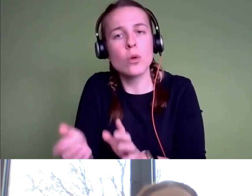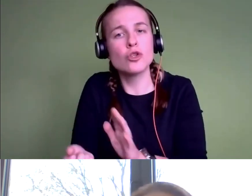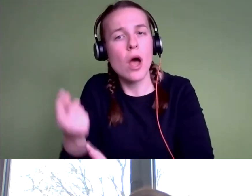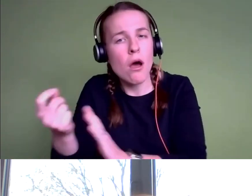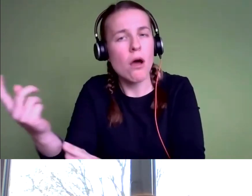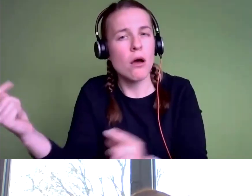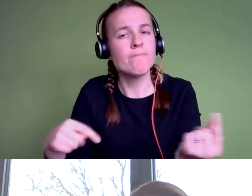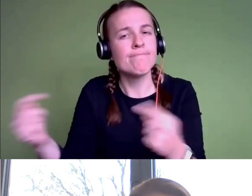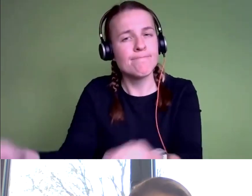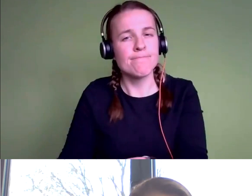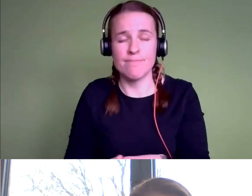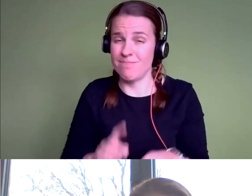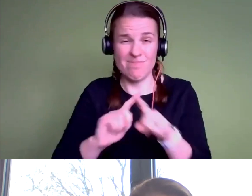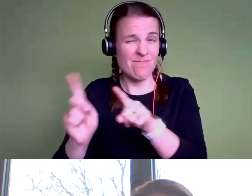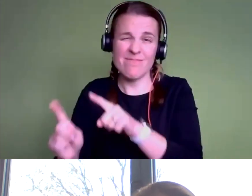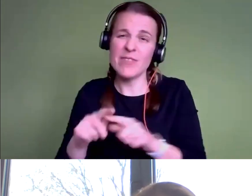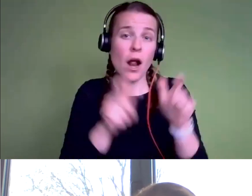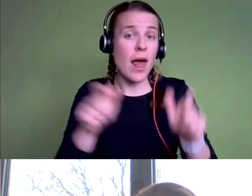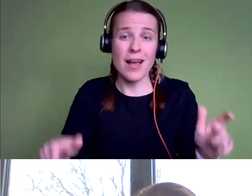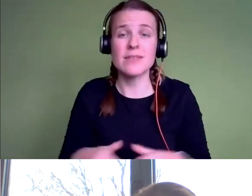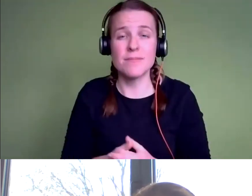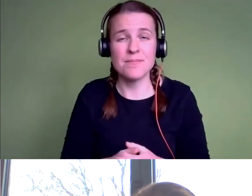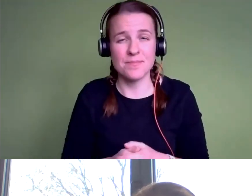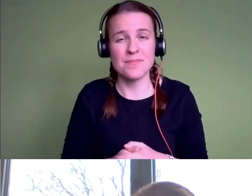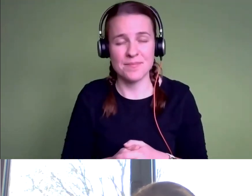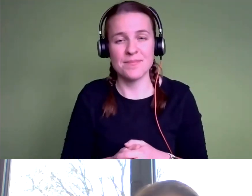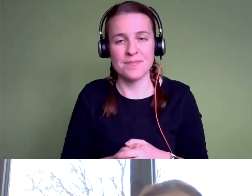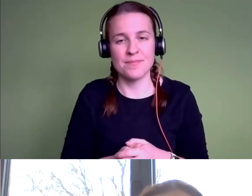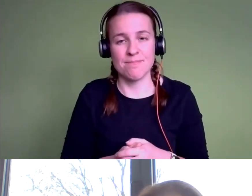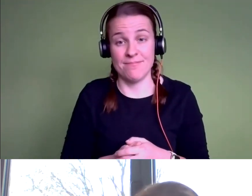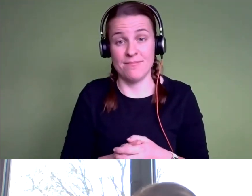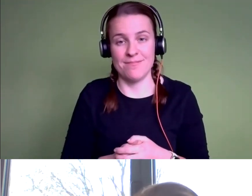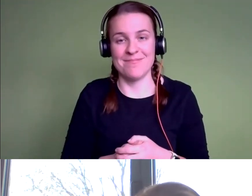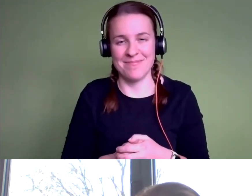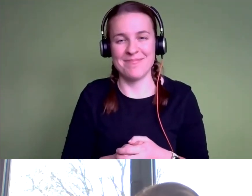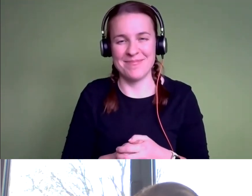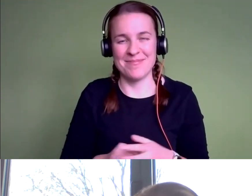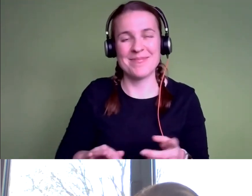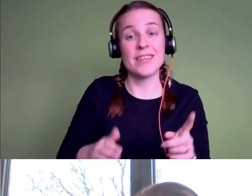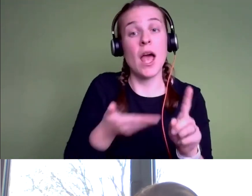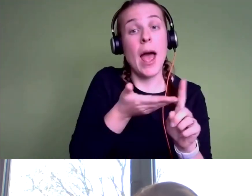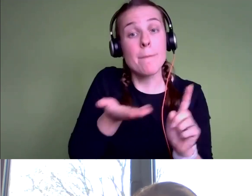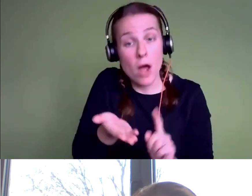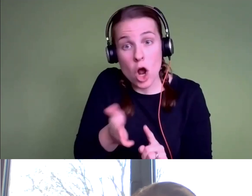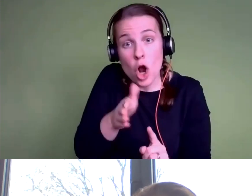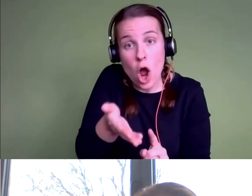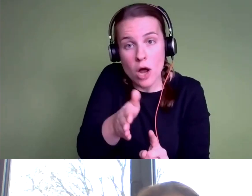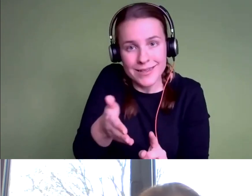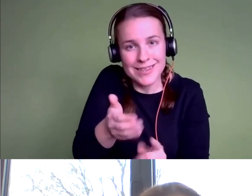charity that delivers social and therapeutic horticulture to a whole range of clients.